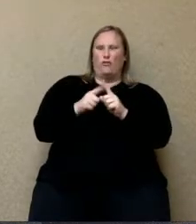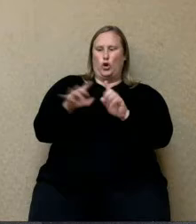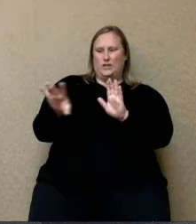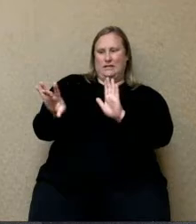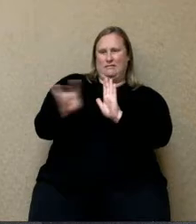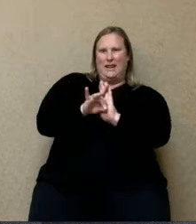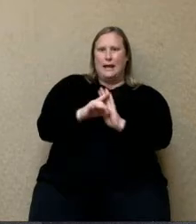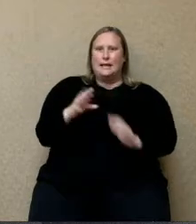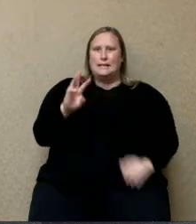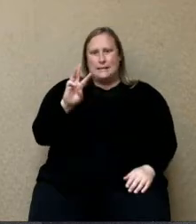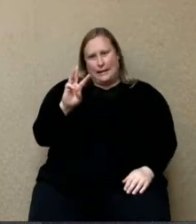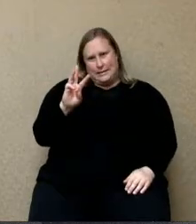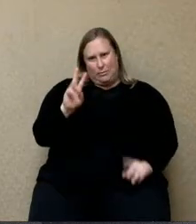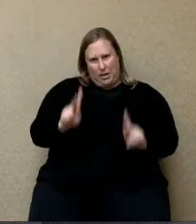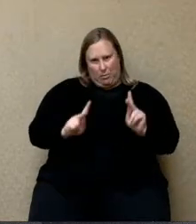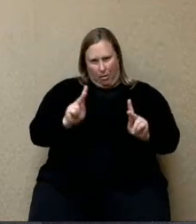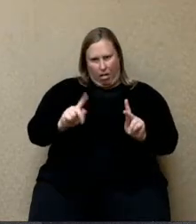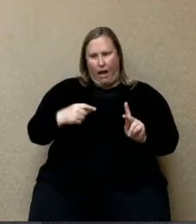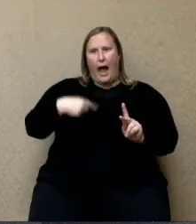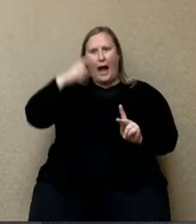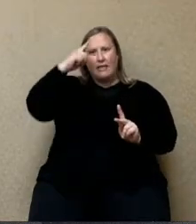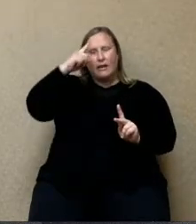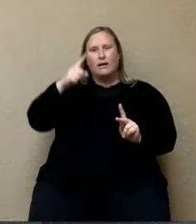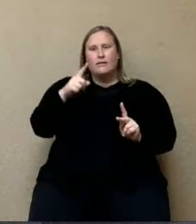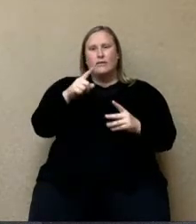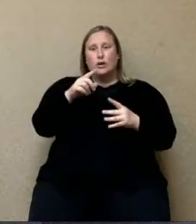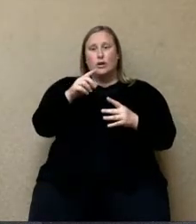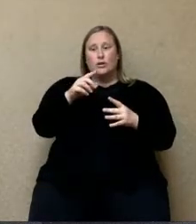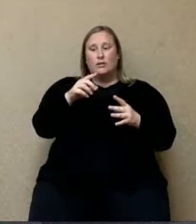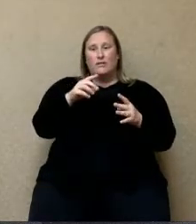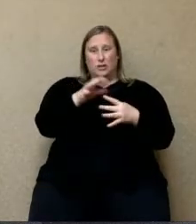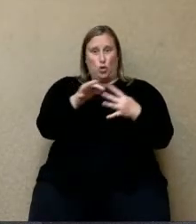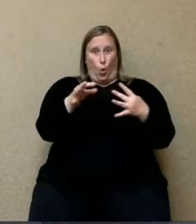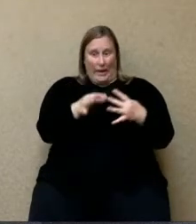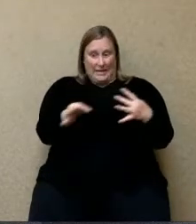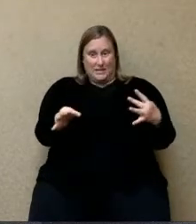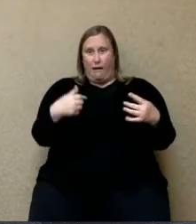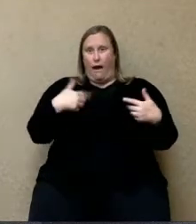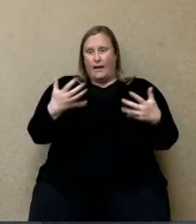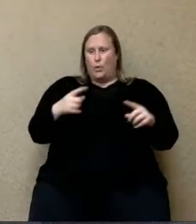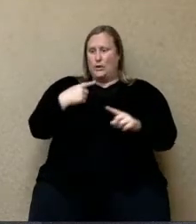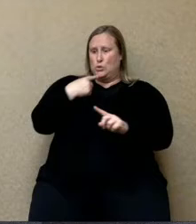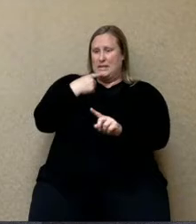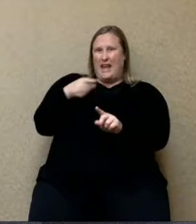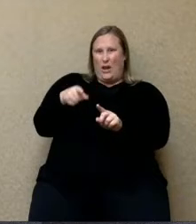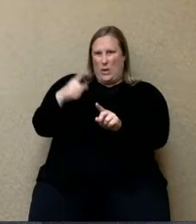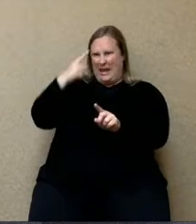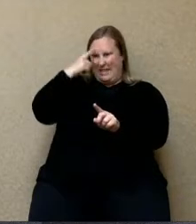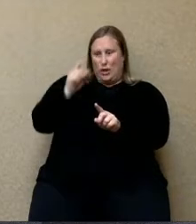because I'm a big believer of choice and I didn't want to say, hey we think you should live here, so